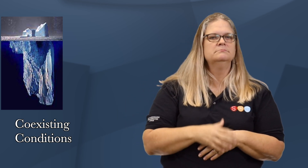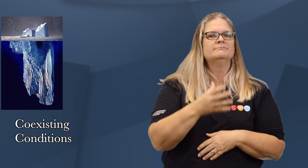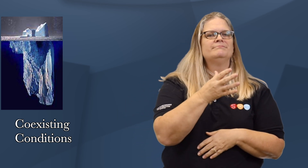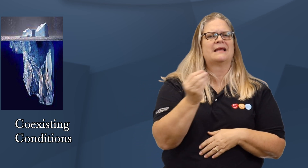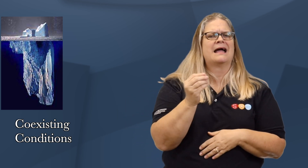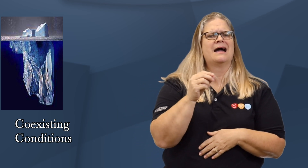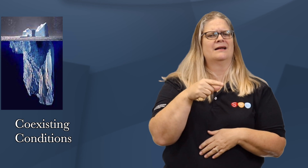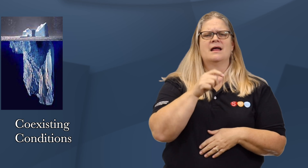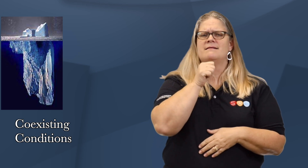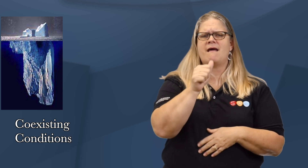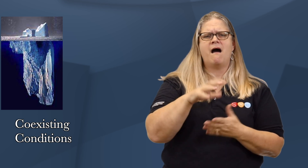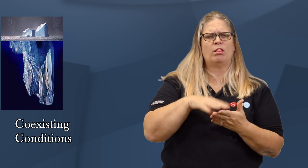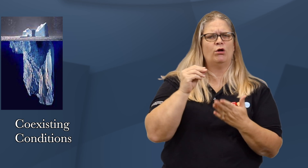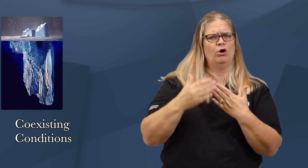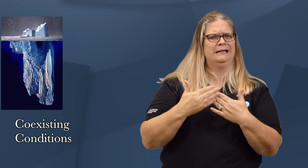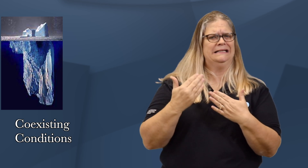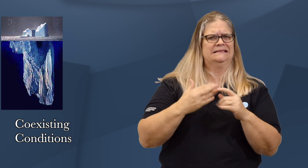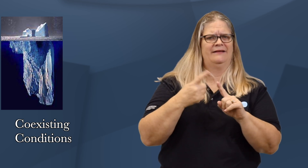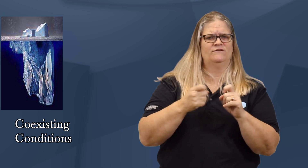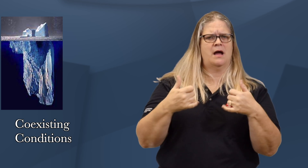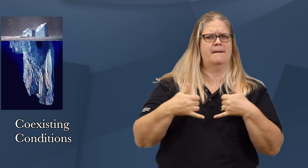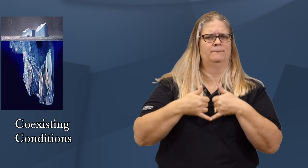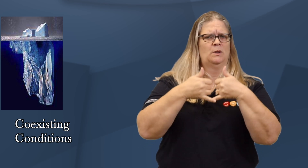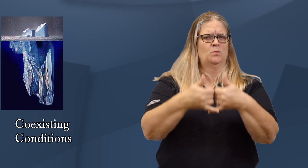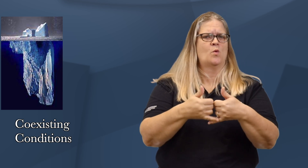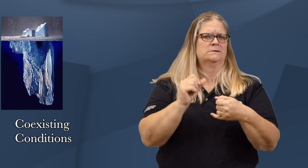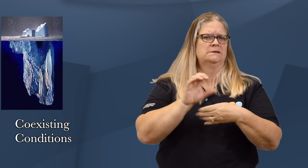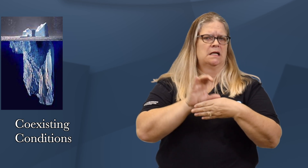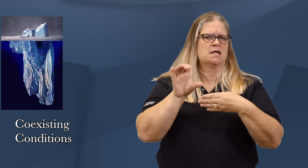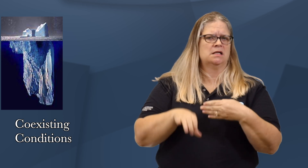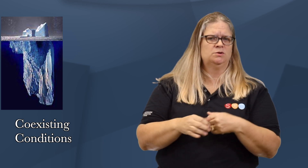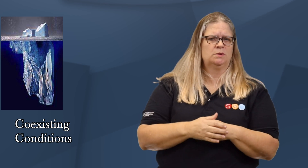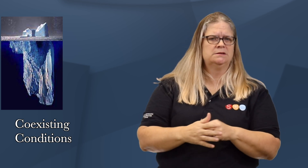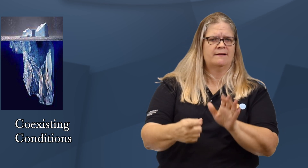and they do not easily learn from rewards and consequences.